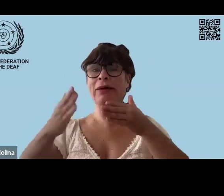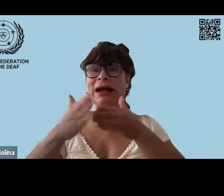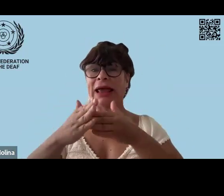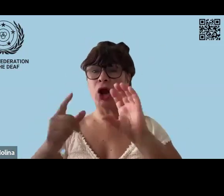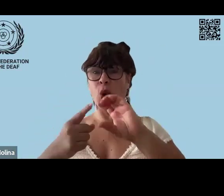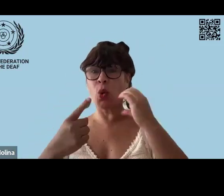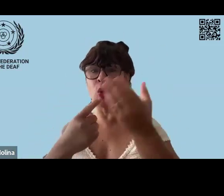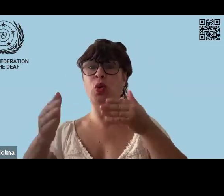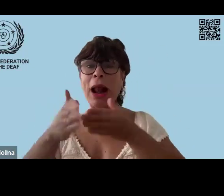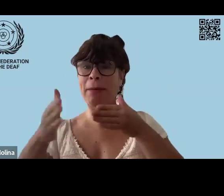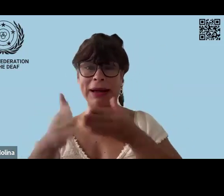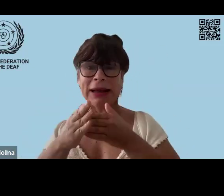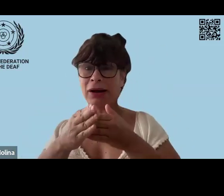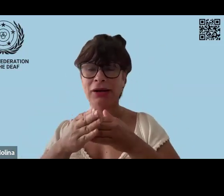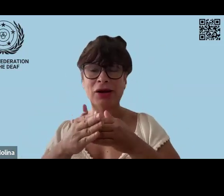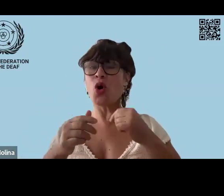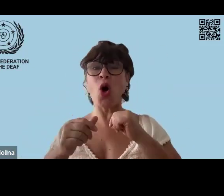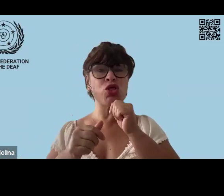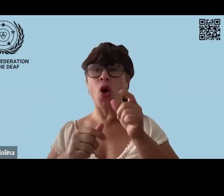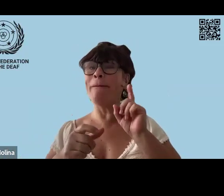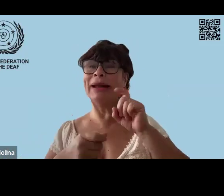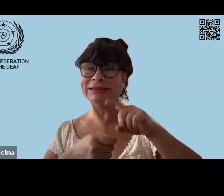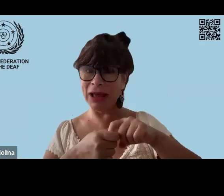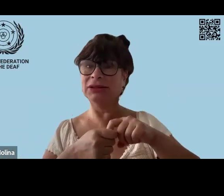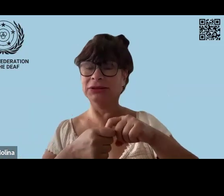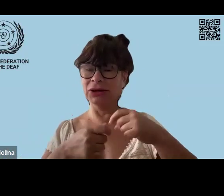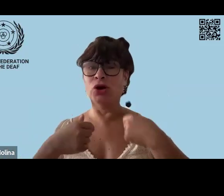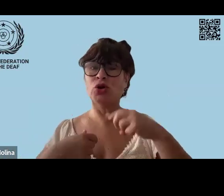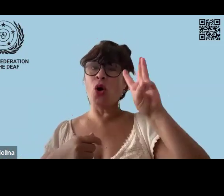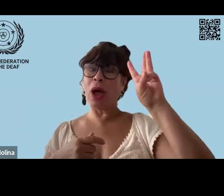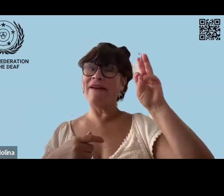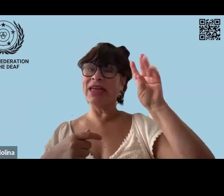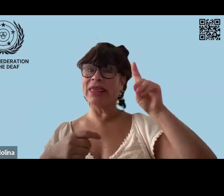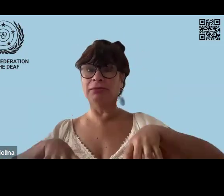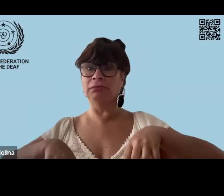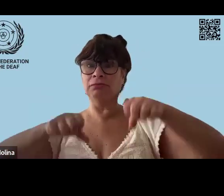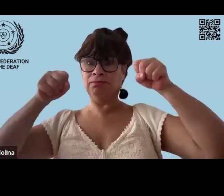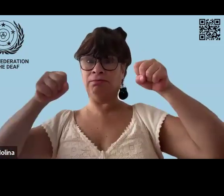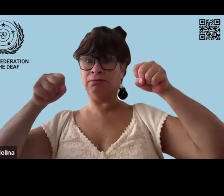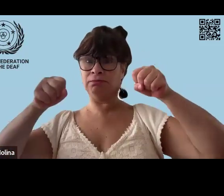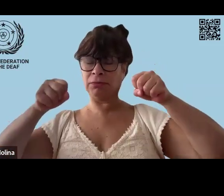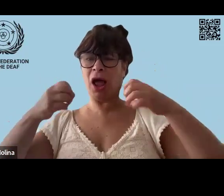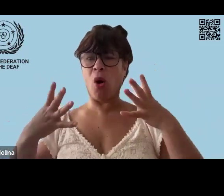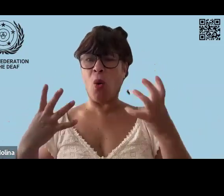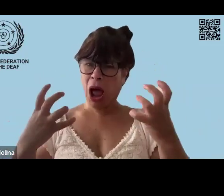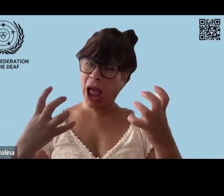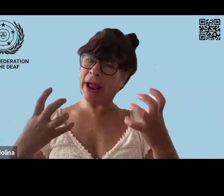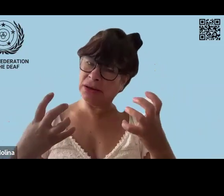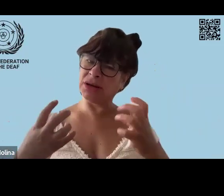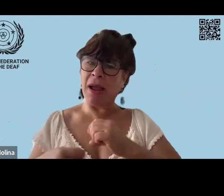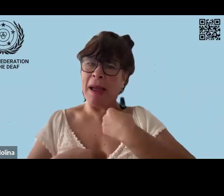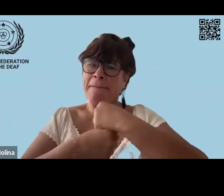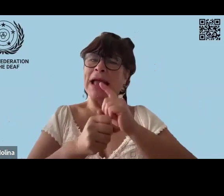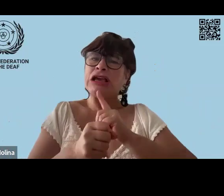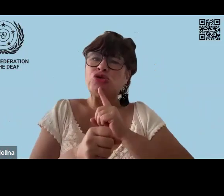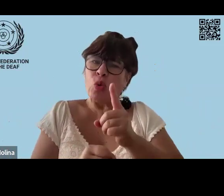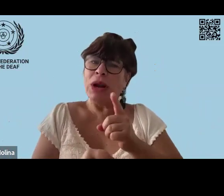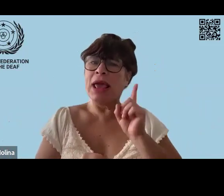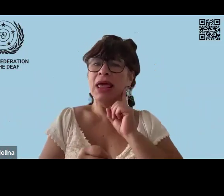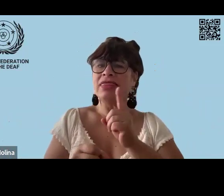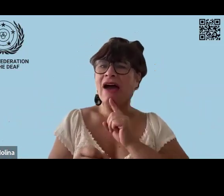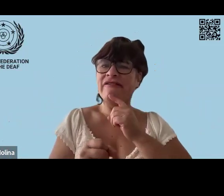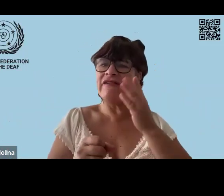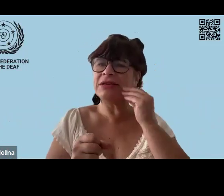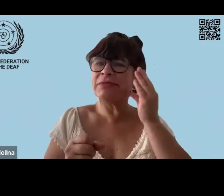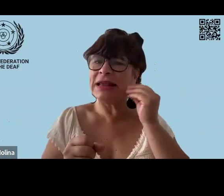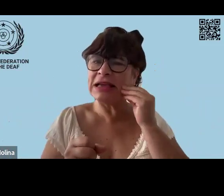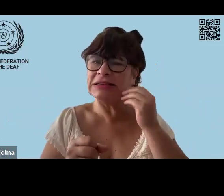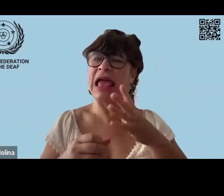There's also difficulties with deaf people participating in surveys like this, and cultural barriers that need to be addressed for how those individuals can participate and data can be made quality.